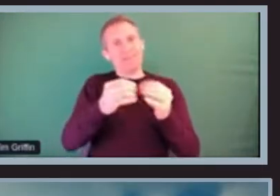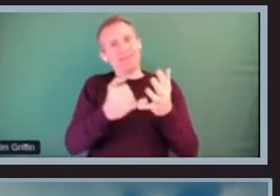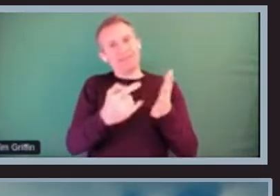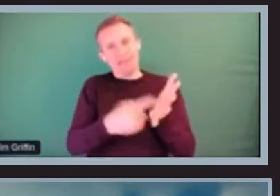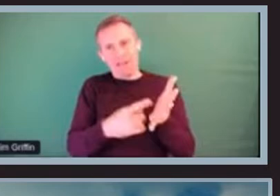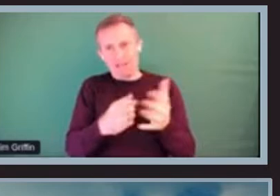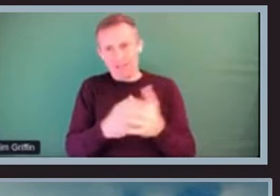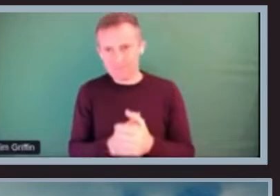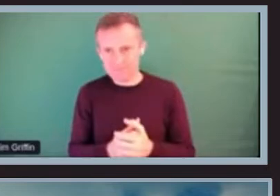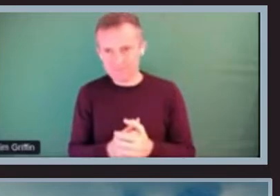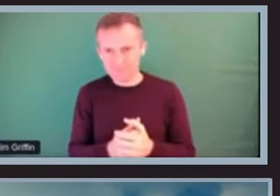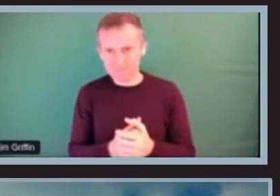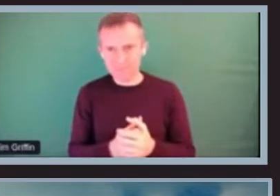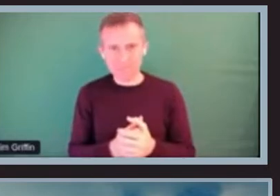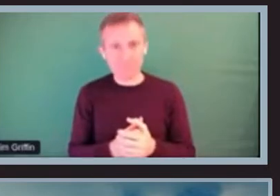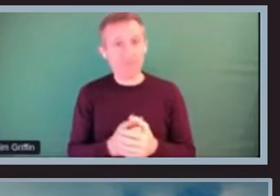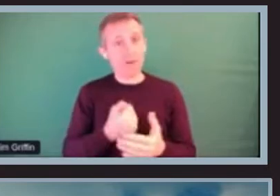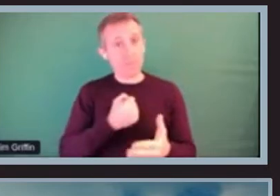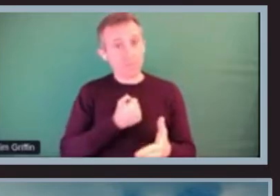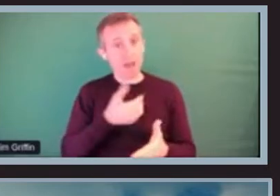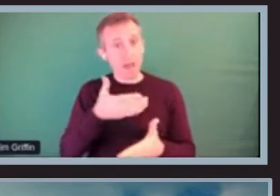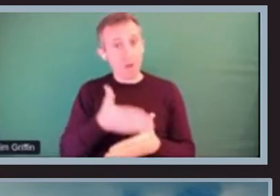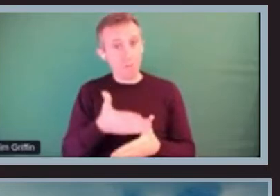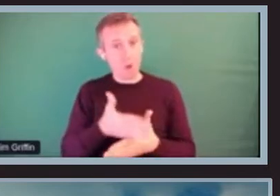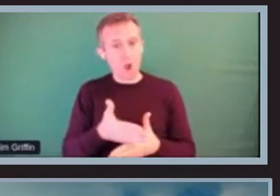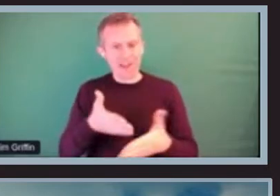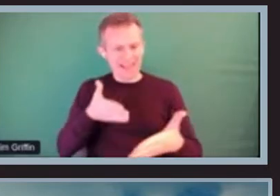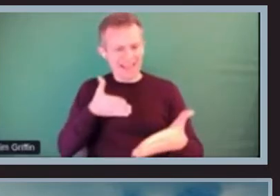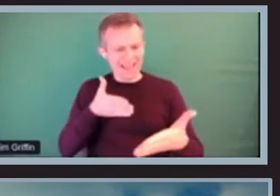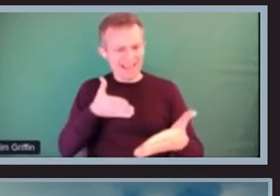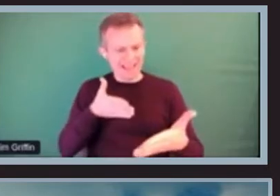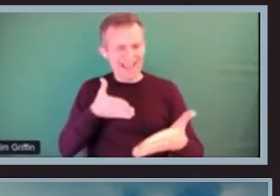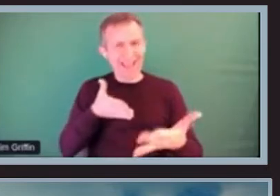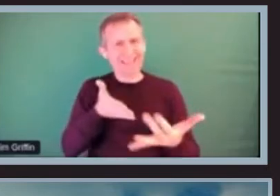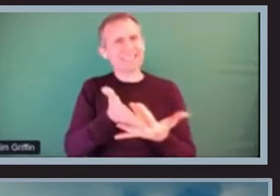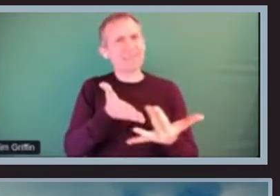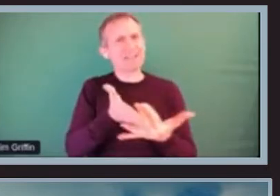In my work, accessibility is about removing barriers that might prevent people from making